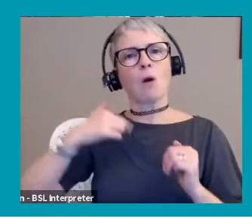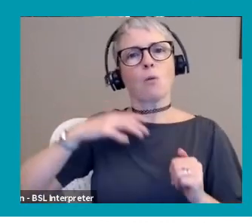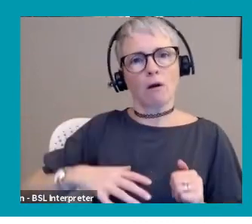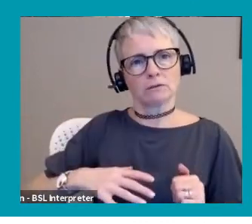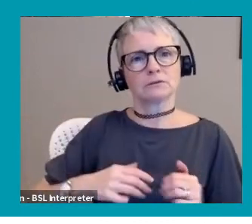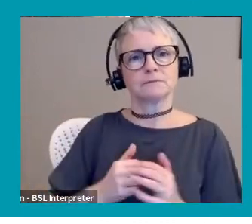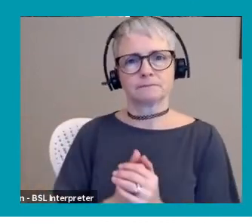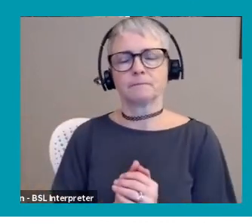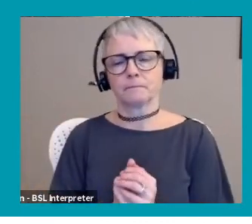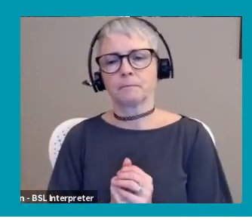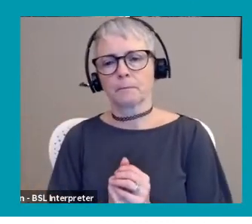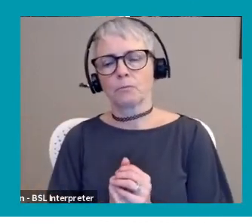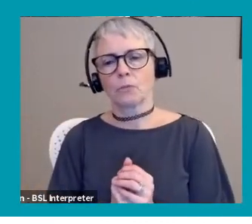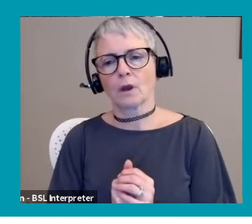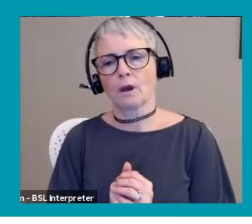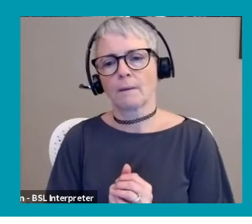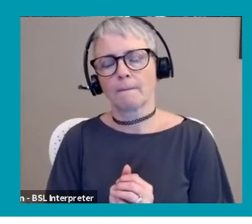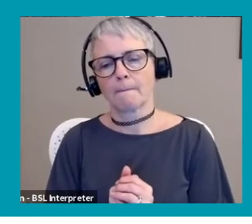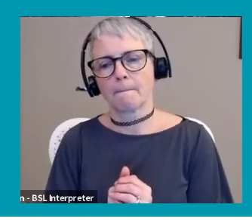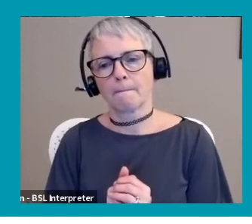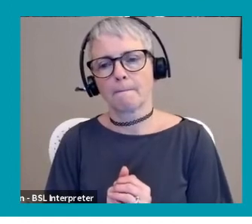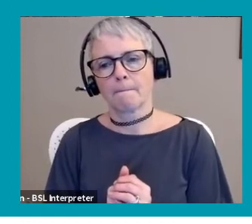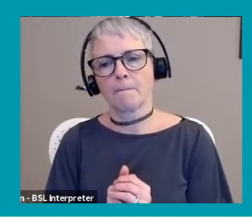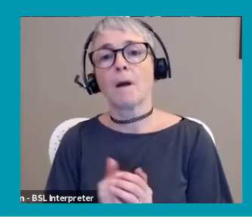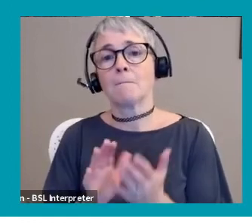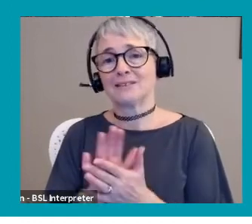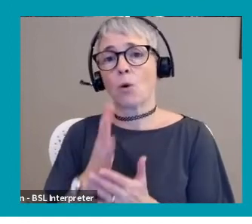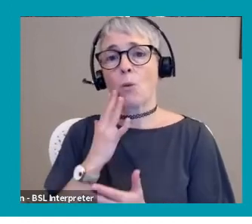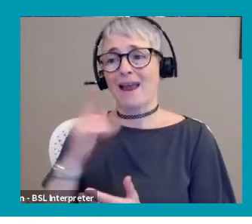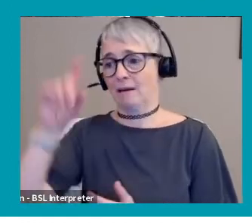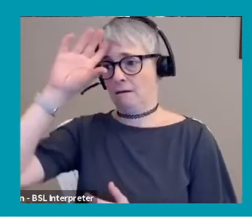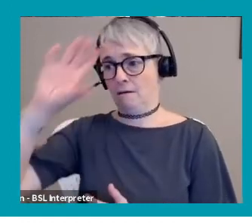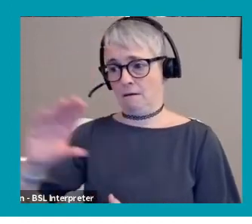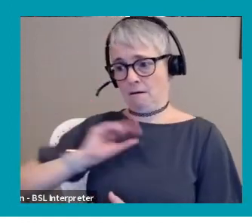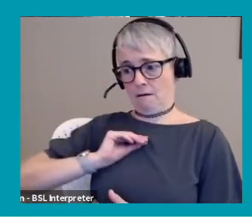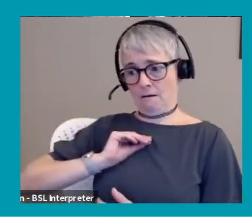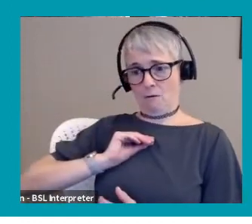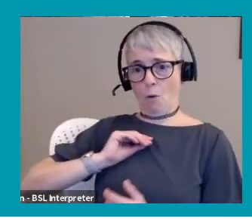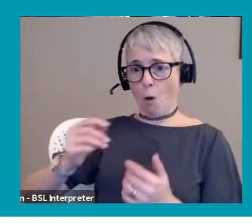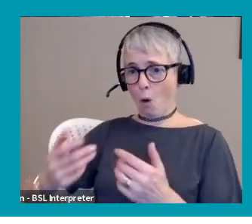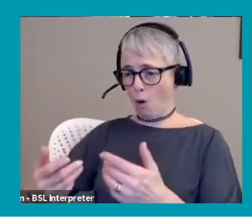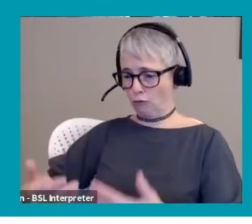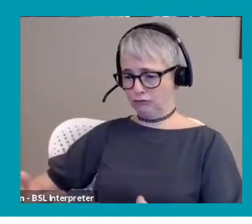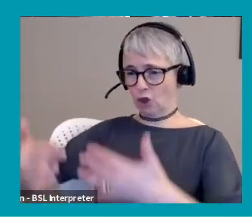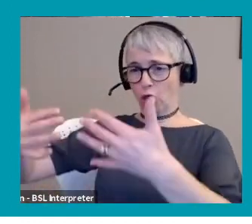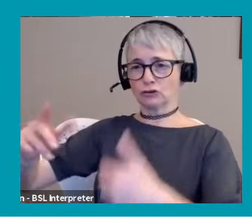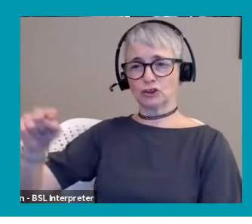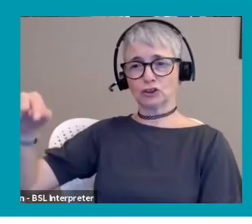results that are returned will be specific to your needs and wants including your values potentially.